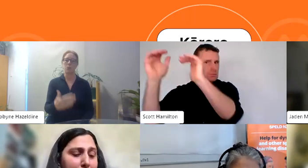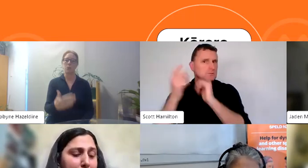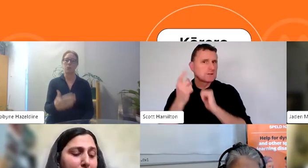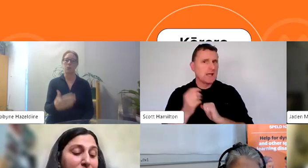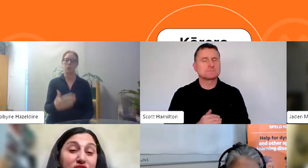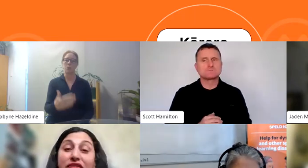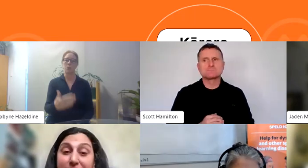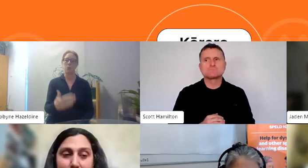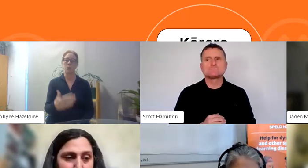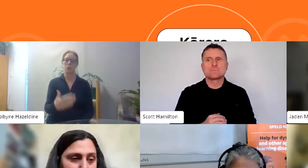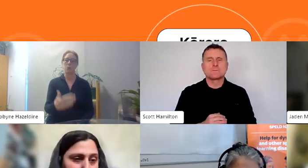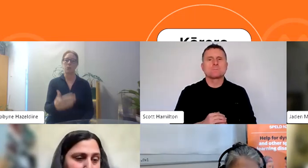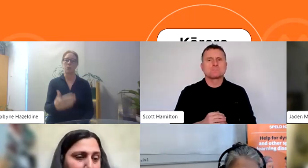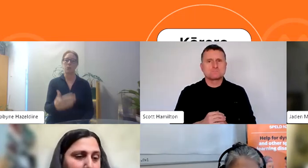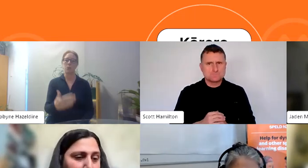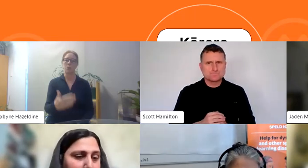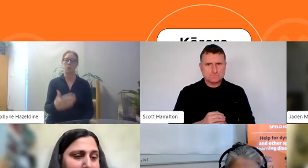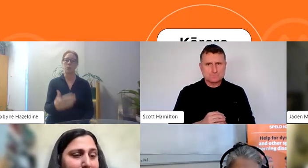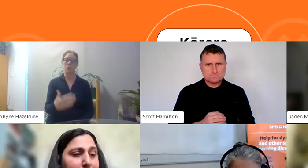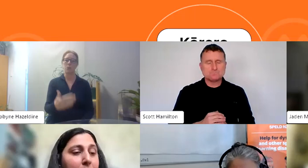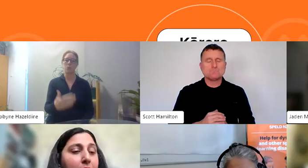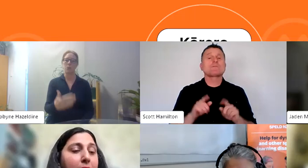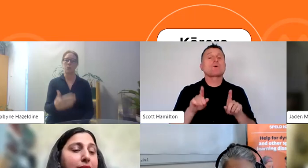bit about the shifts that are needed in the education system. And the